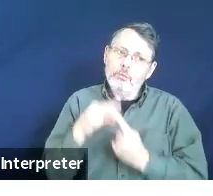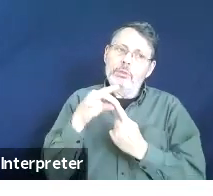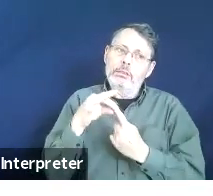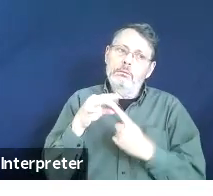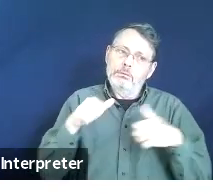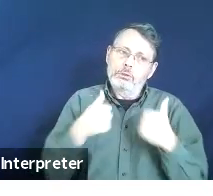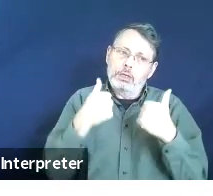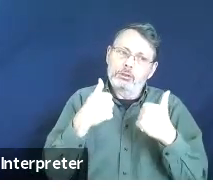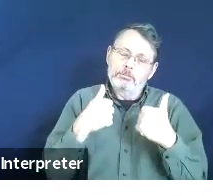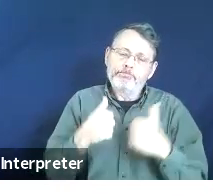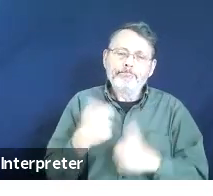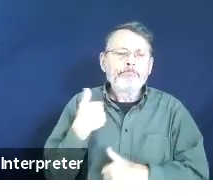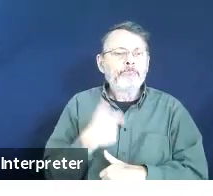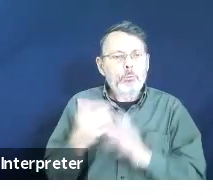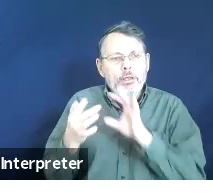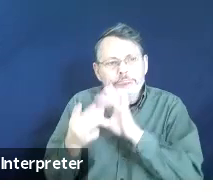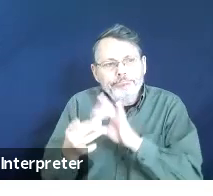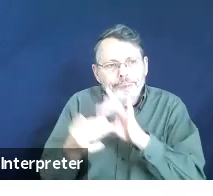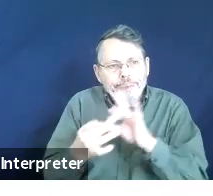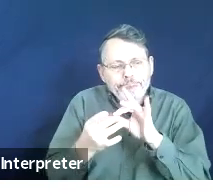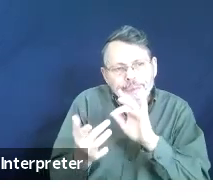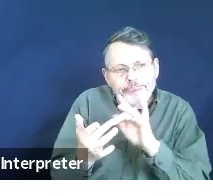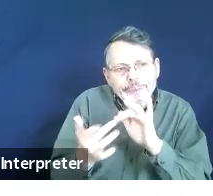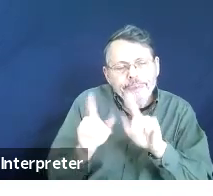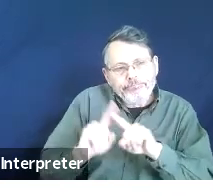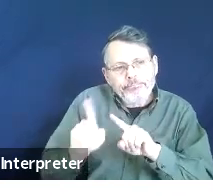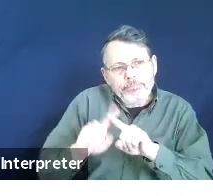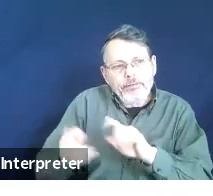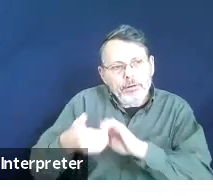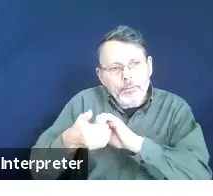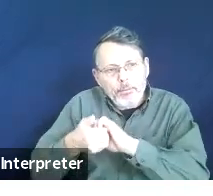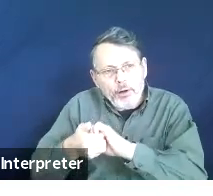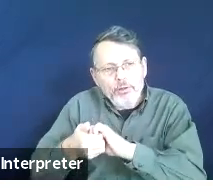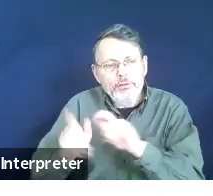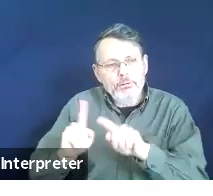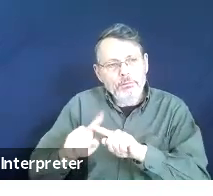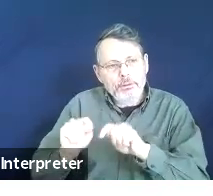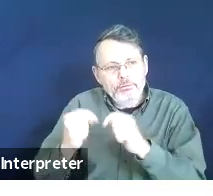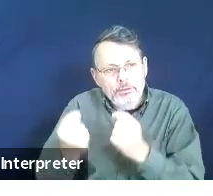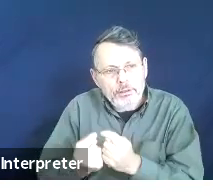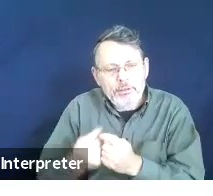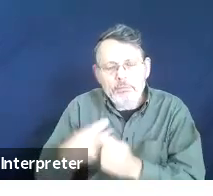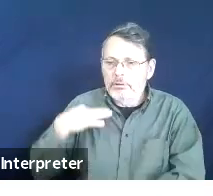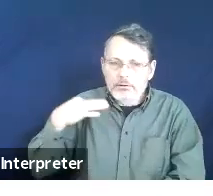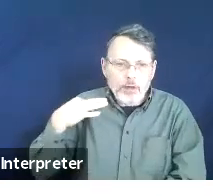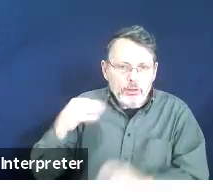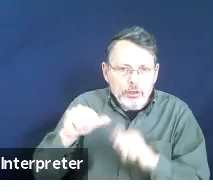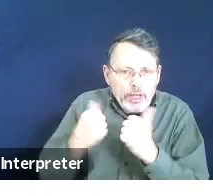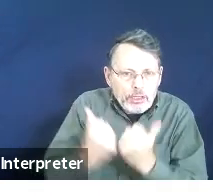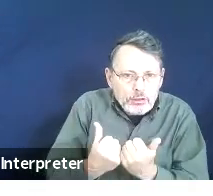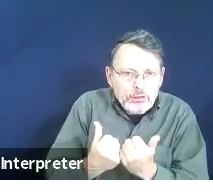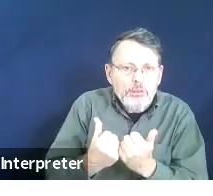So we have connected with many different parts of the team, volunteer agency liaisons played